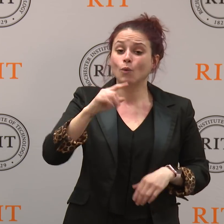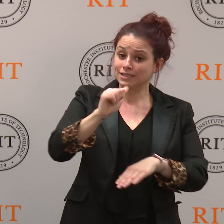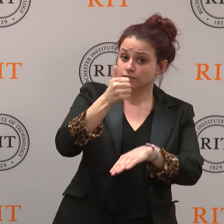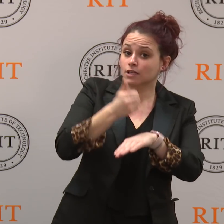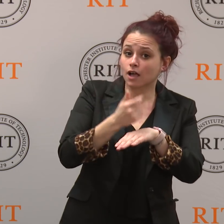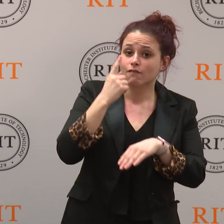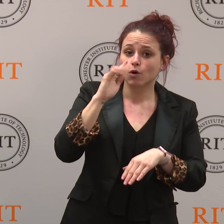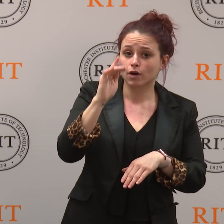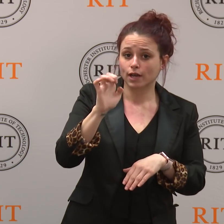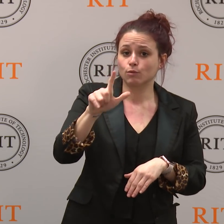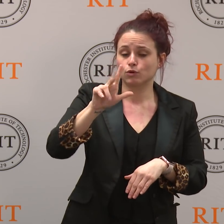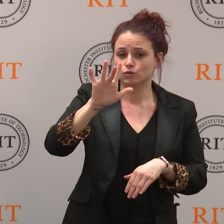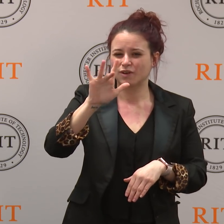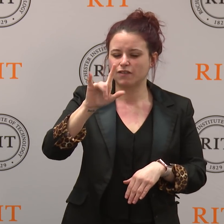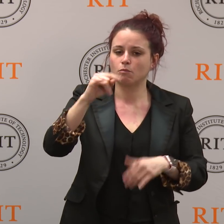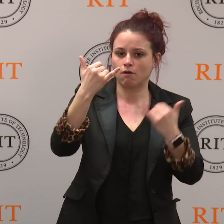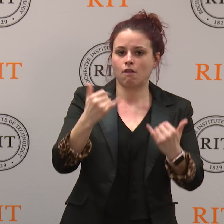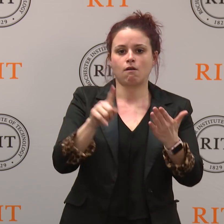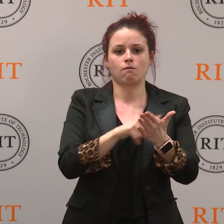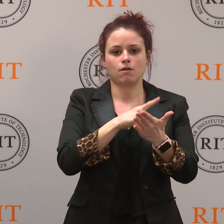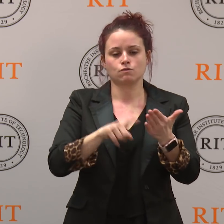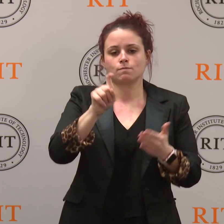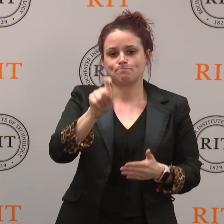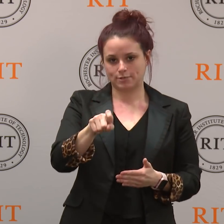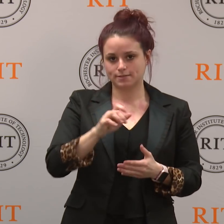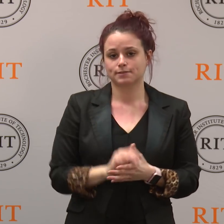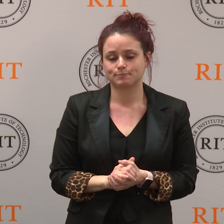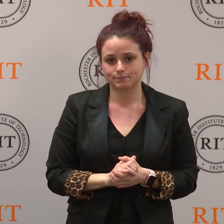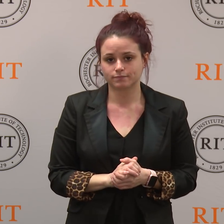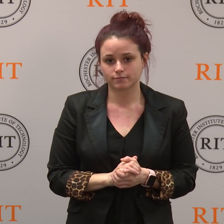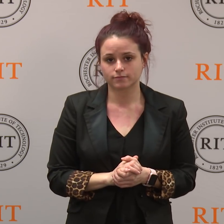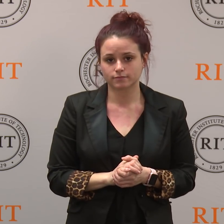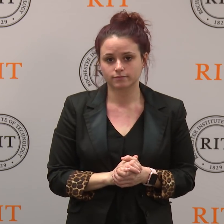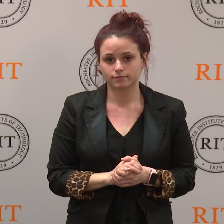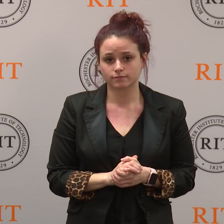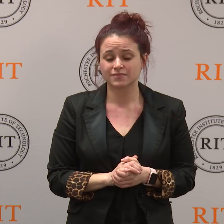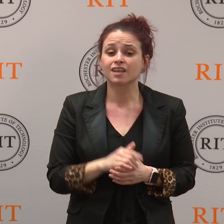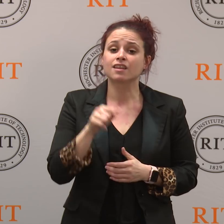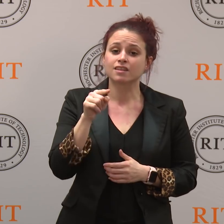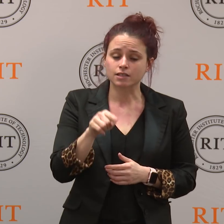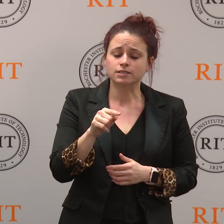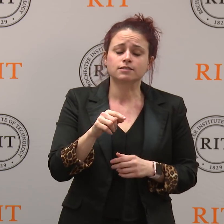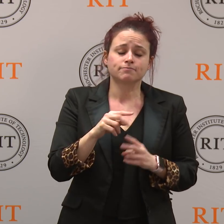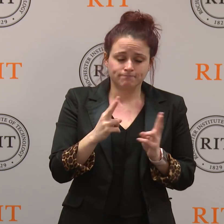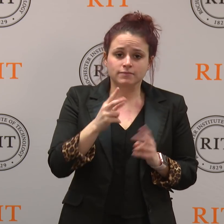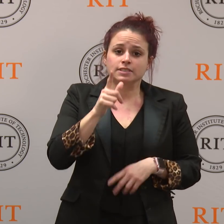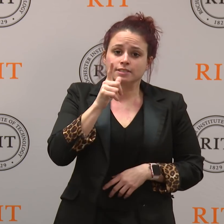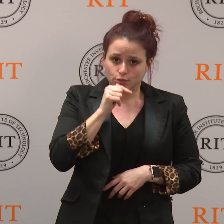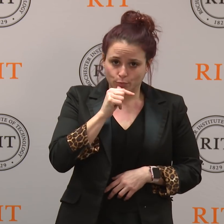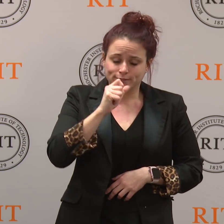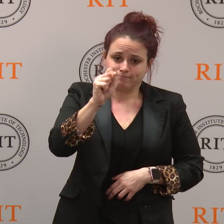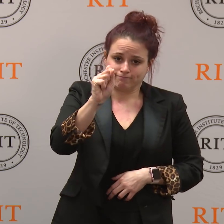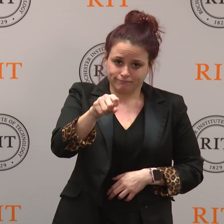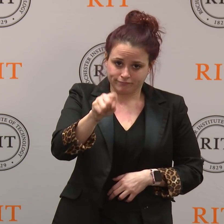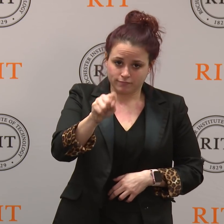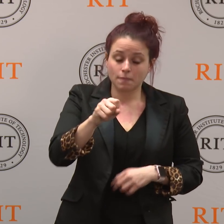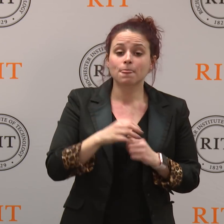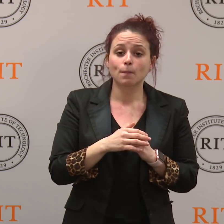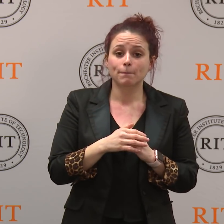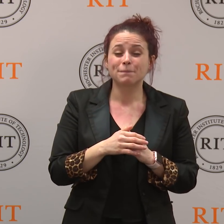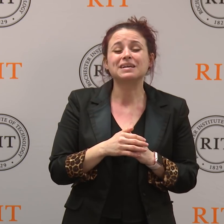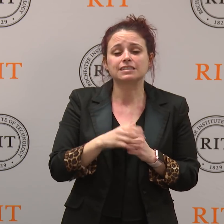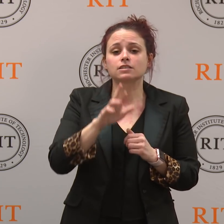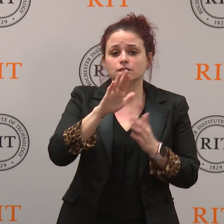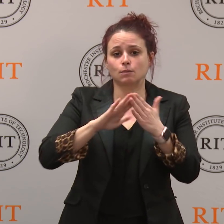April 25th. While this is indeed disappointing, it is clearly in the community’s best interest,